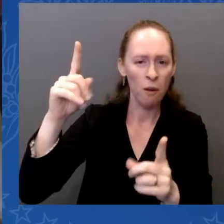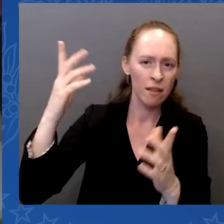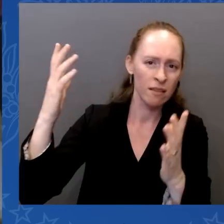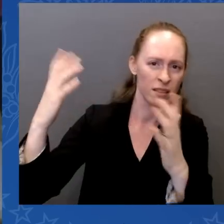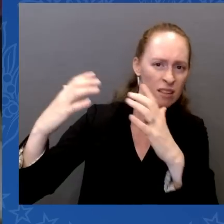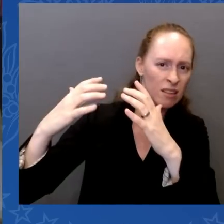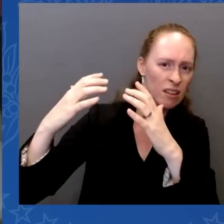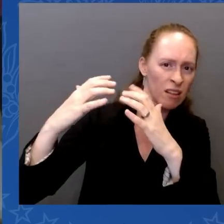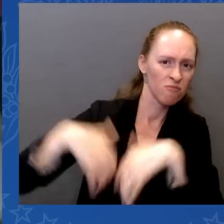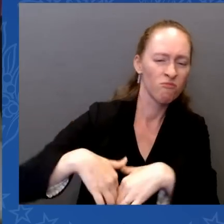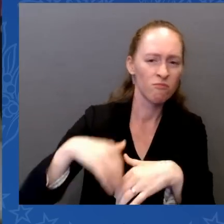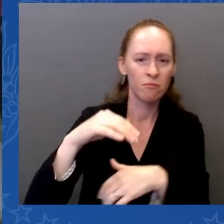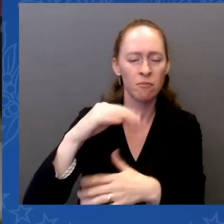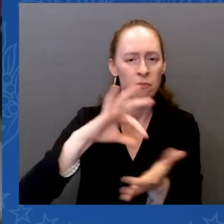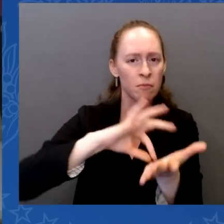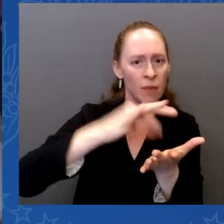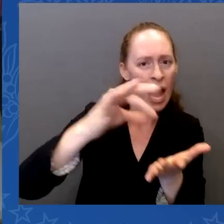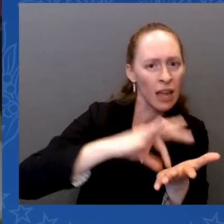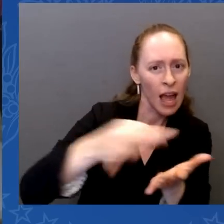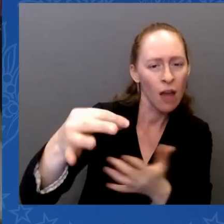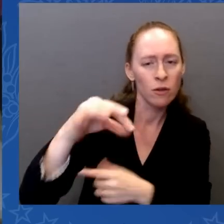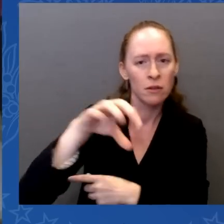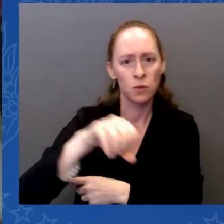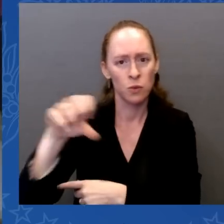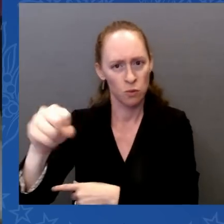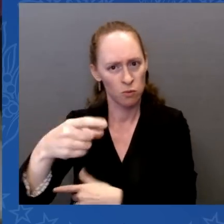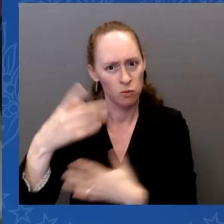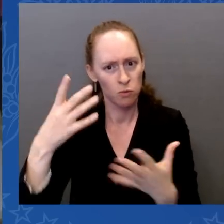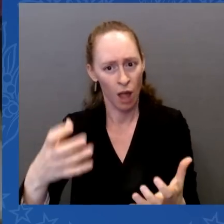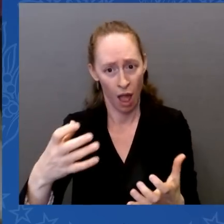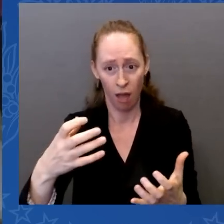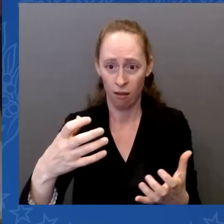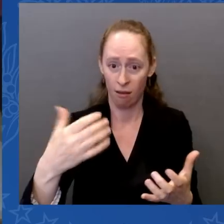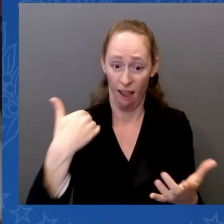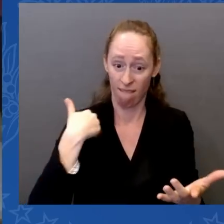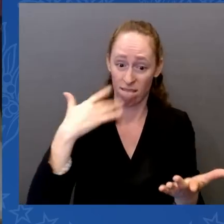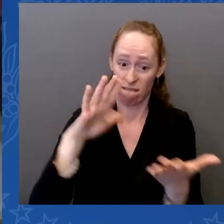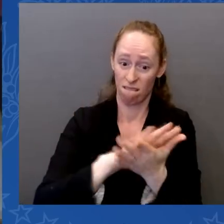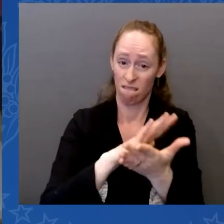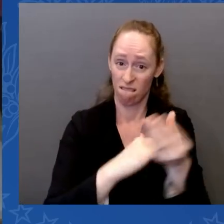"12 Point Plan to Rescue America" by Senator Scott of Florida. Okay?